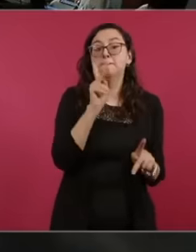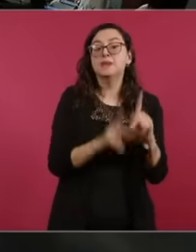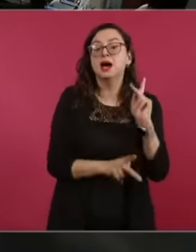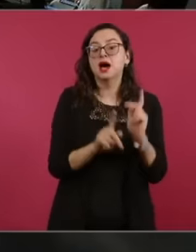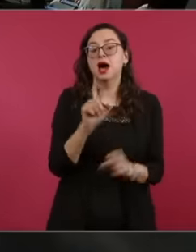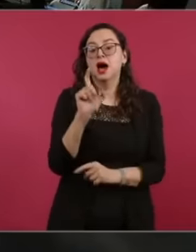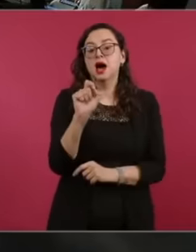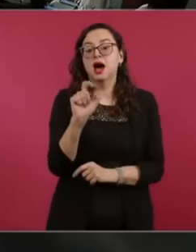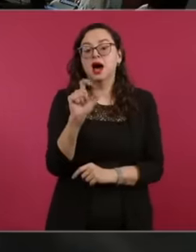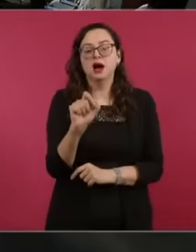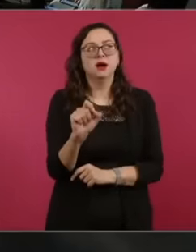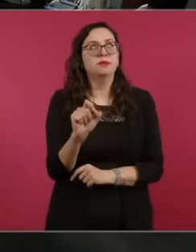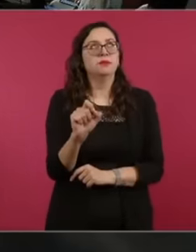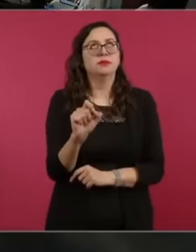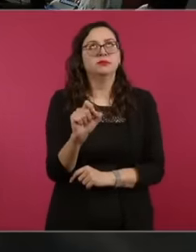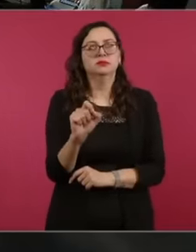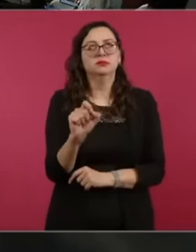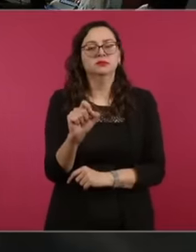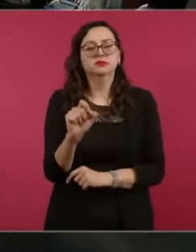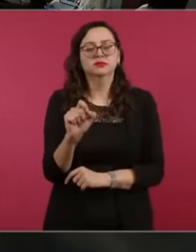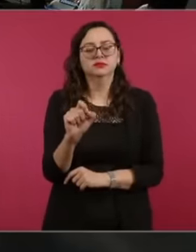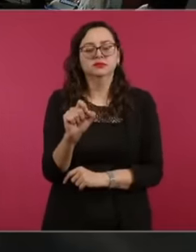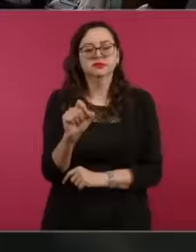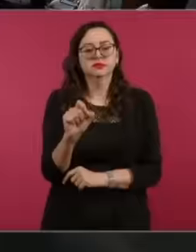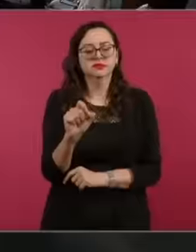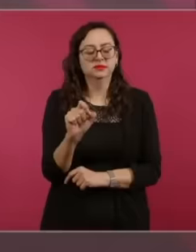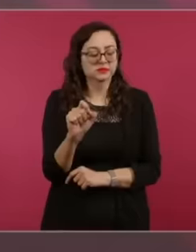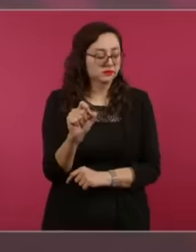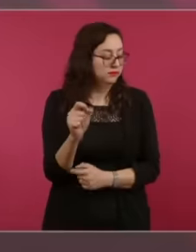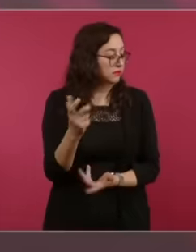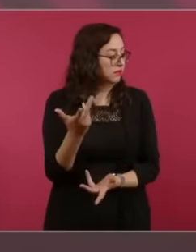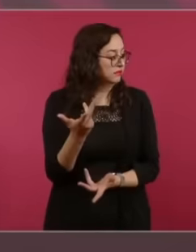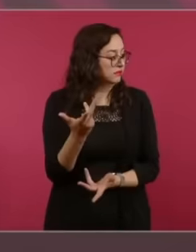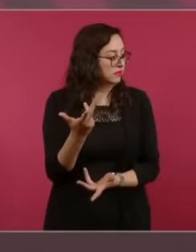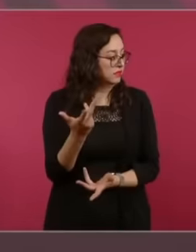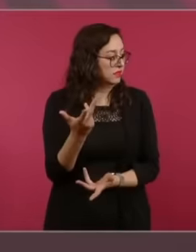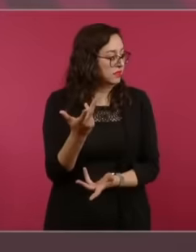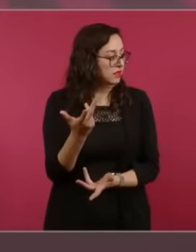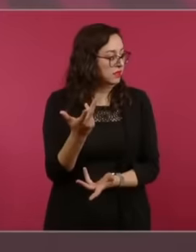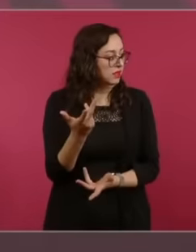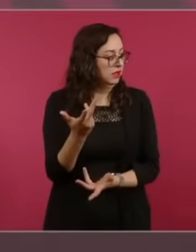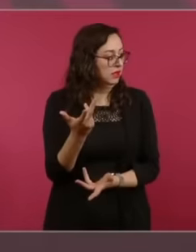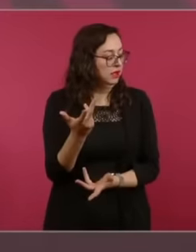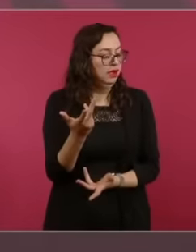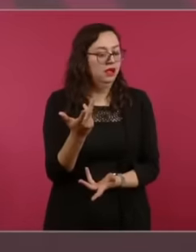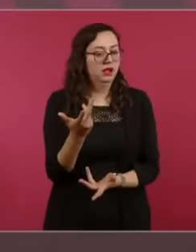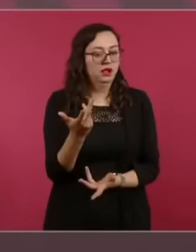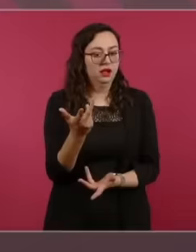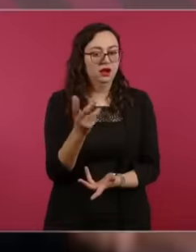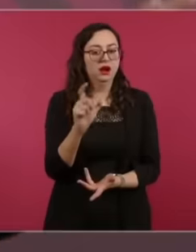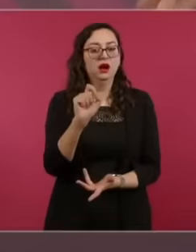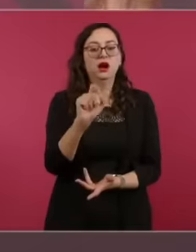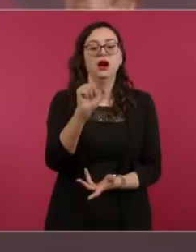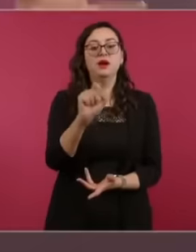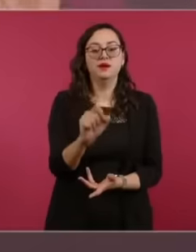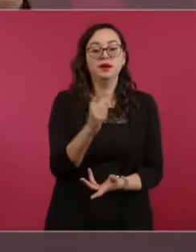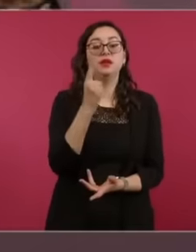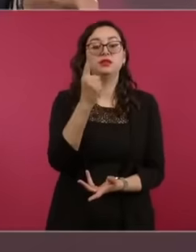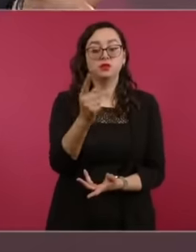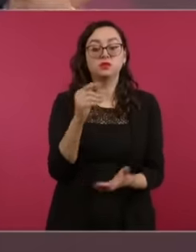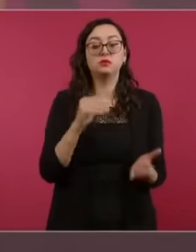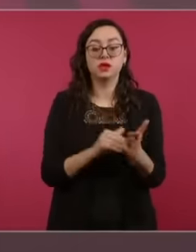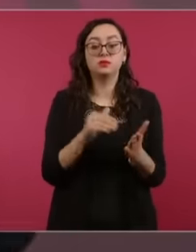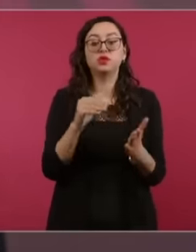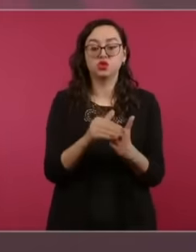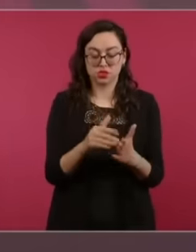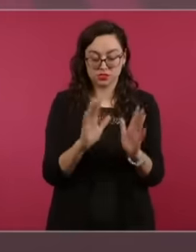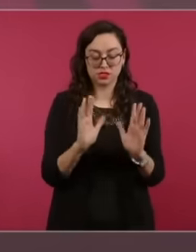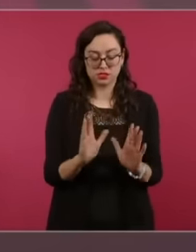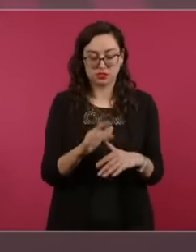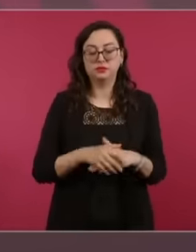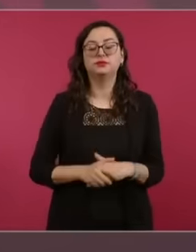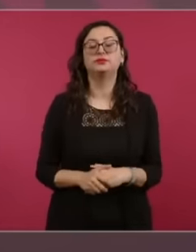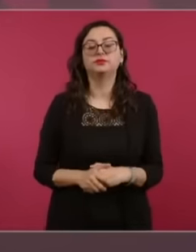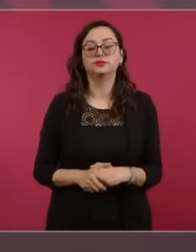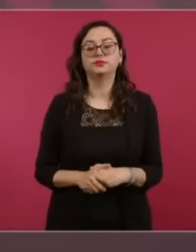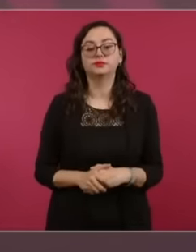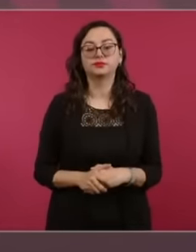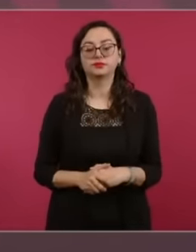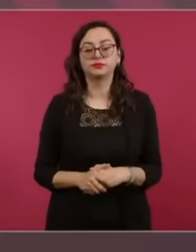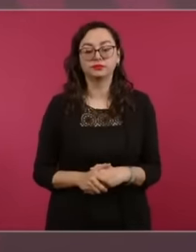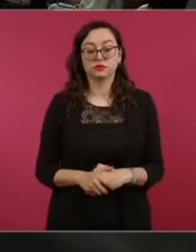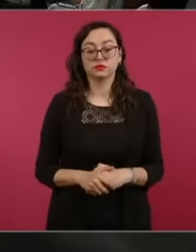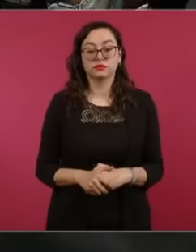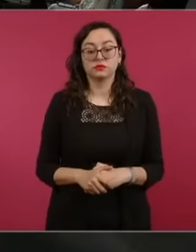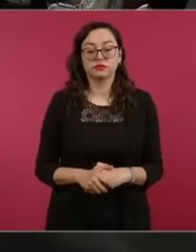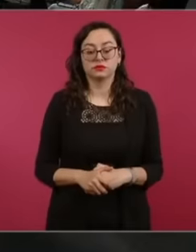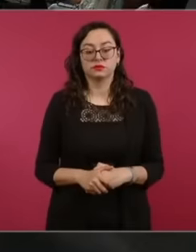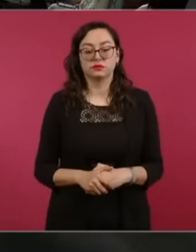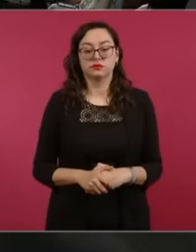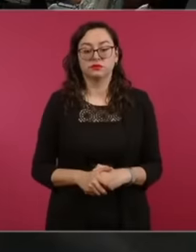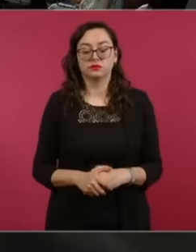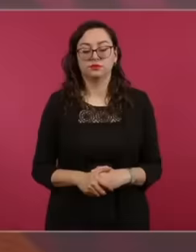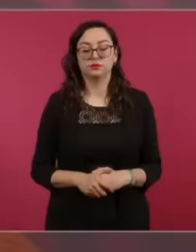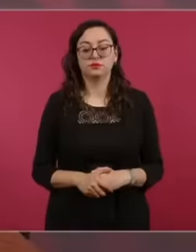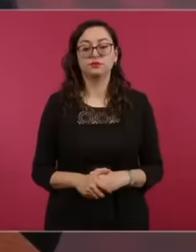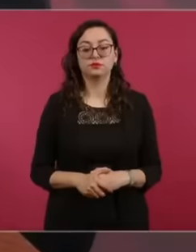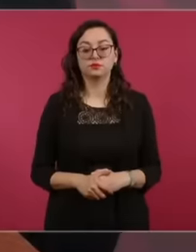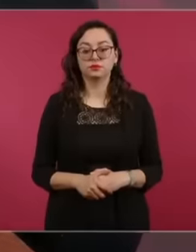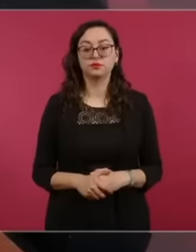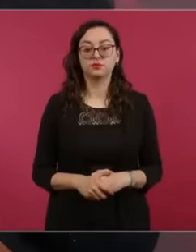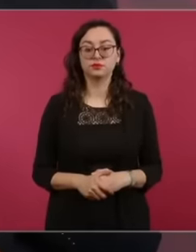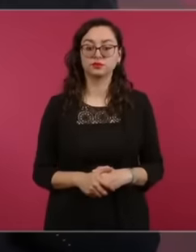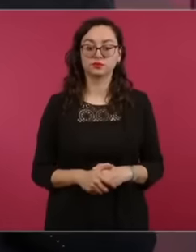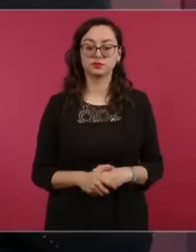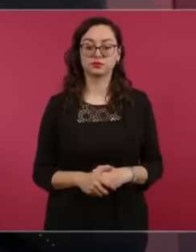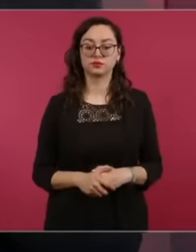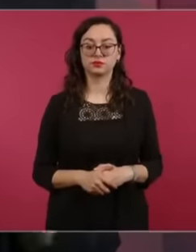were the issues 2 21 of those who were then acting now that in good